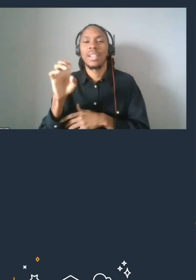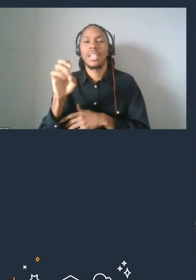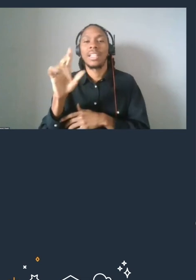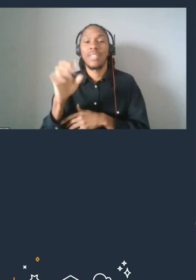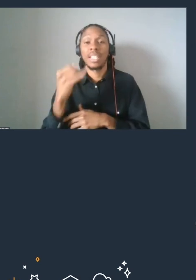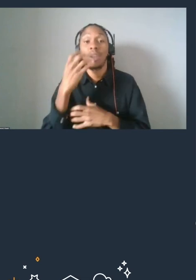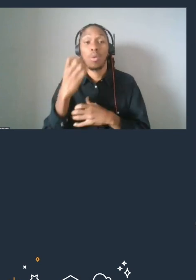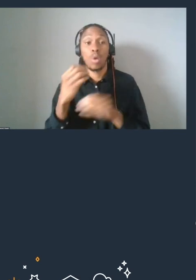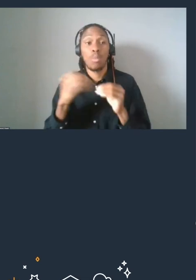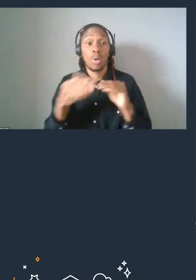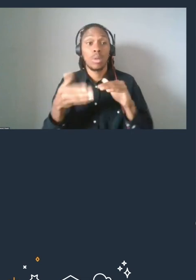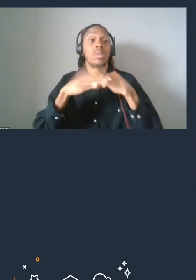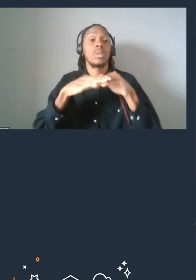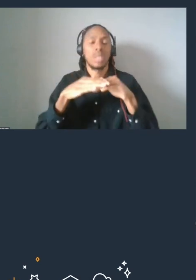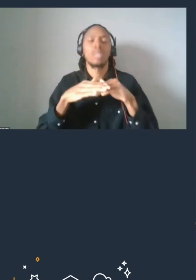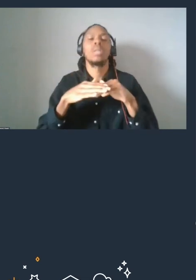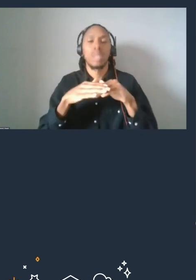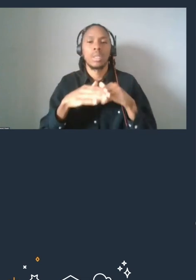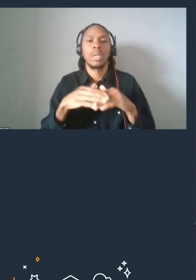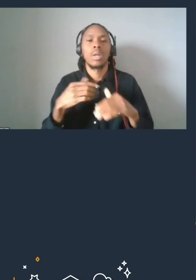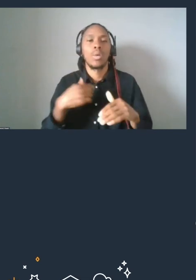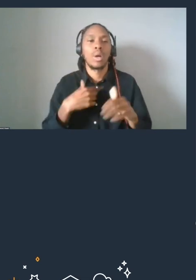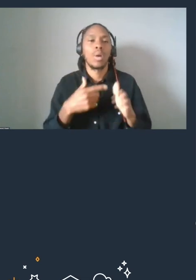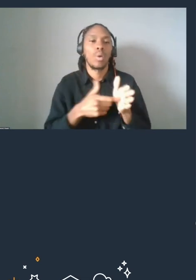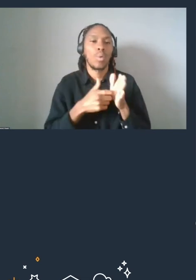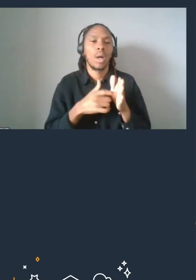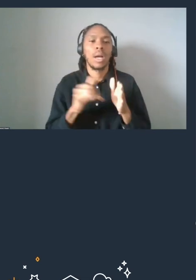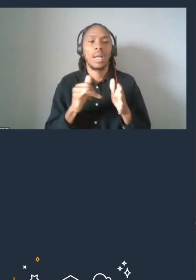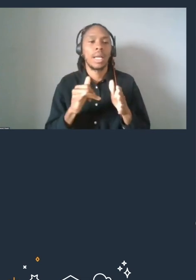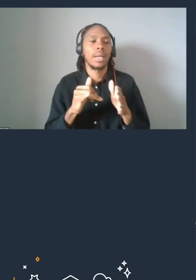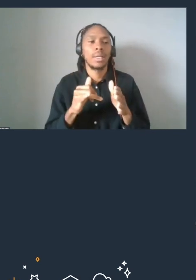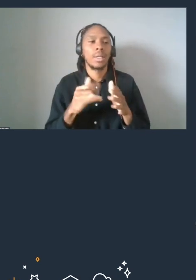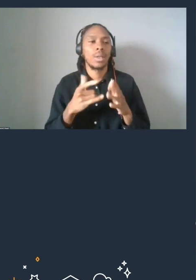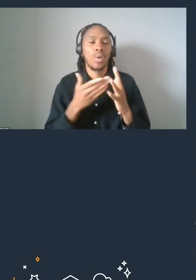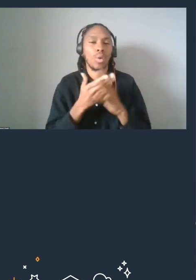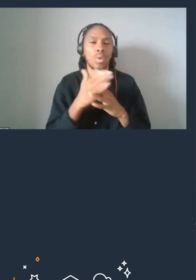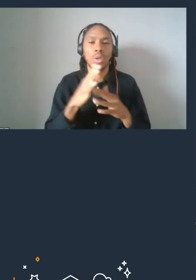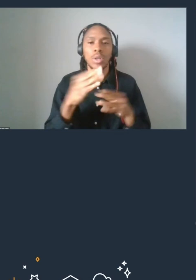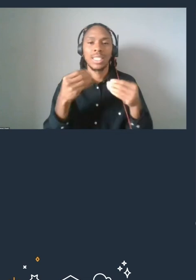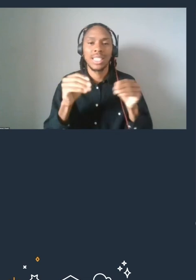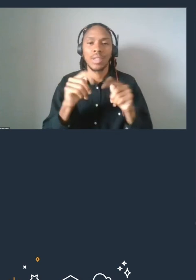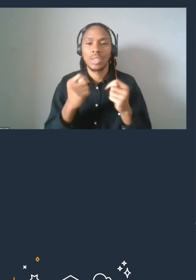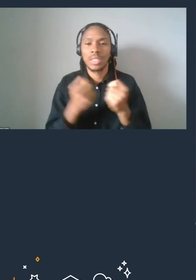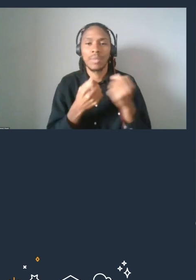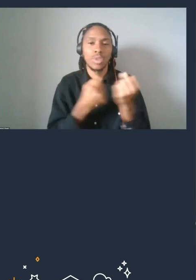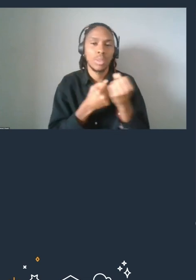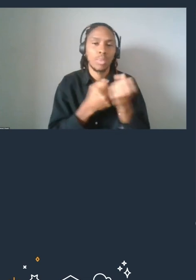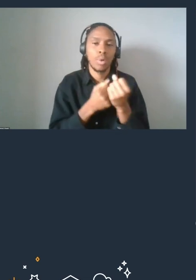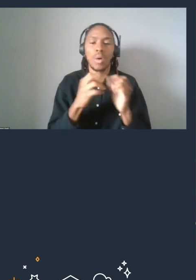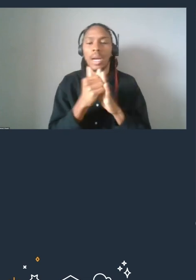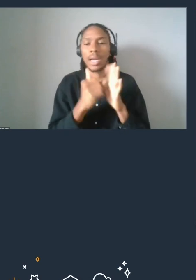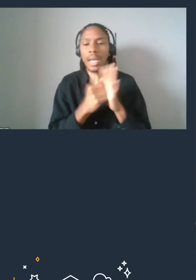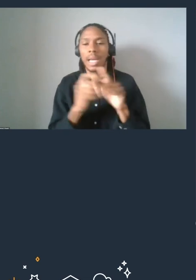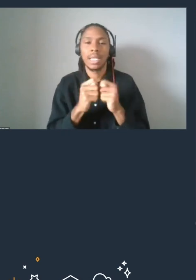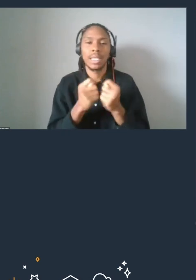then, we usually require going through your sales team support, or account team, to increase the service limit.